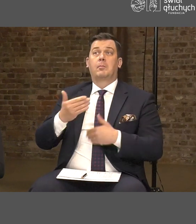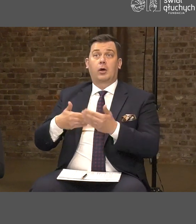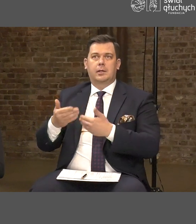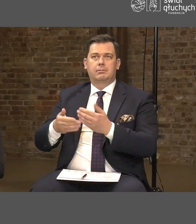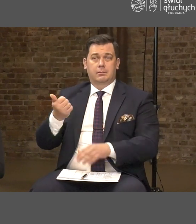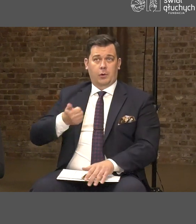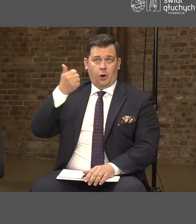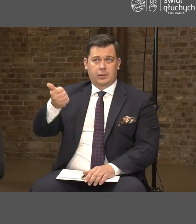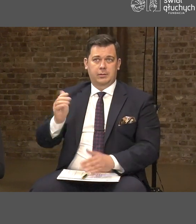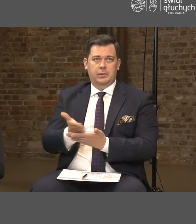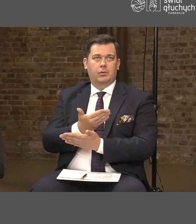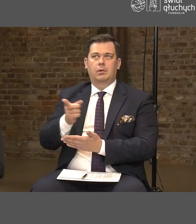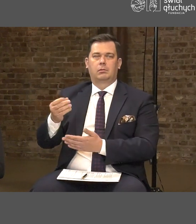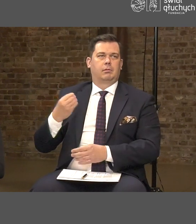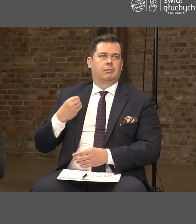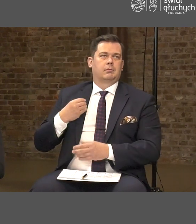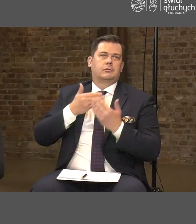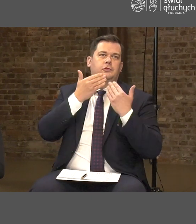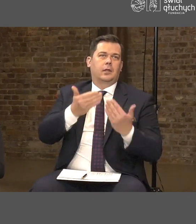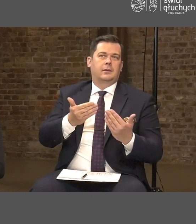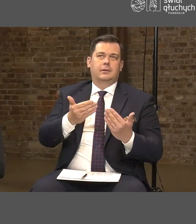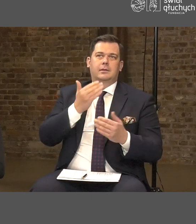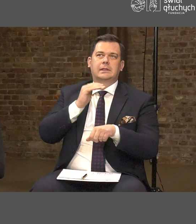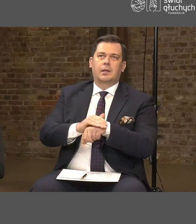Then, after a year, they thank us,